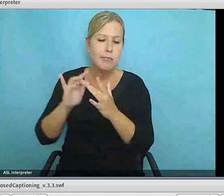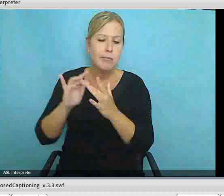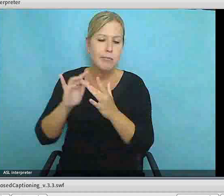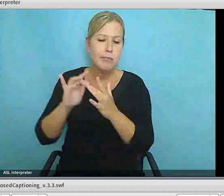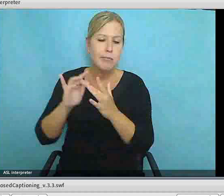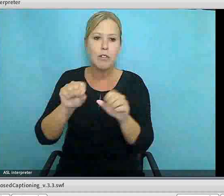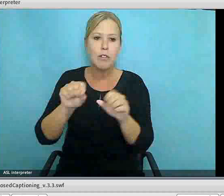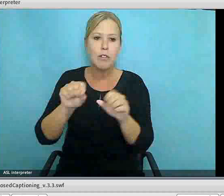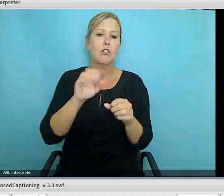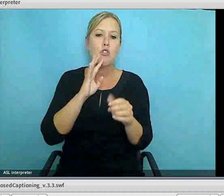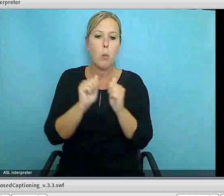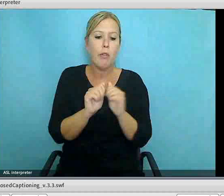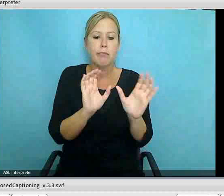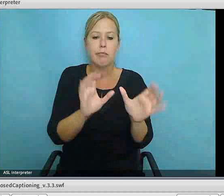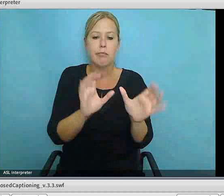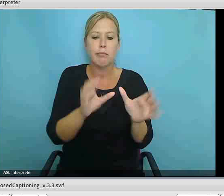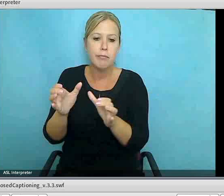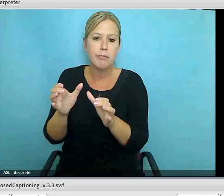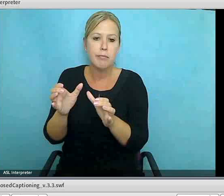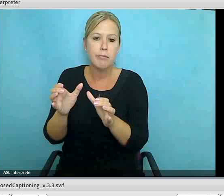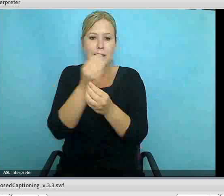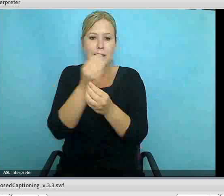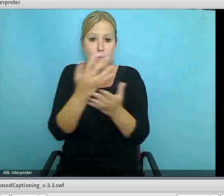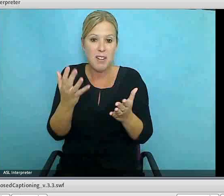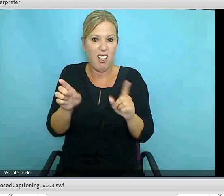enrollees.